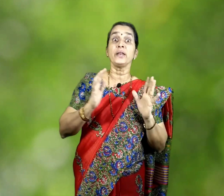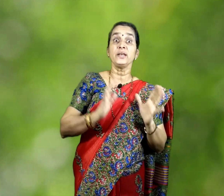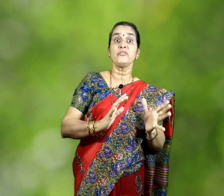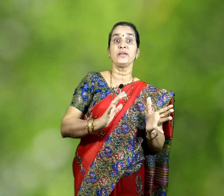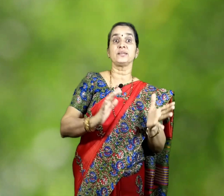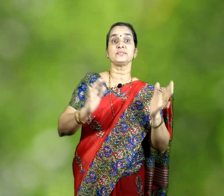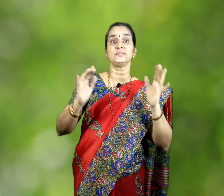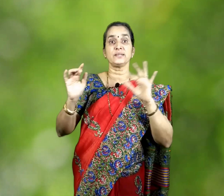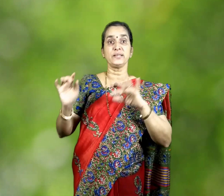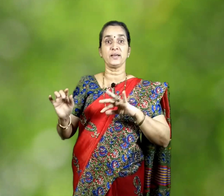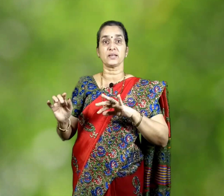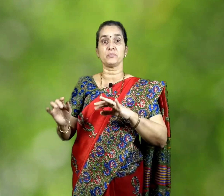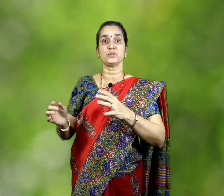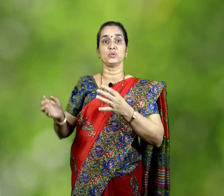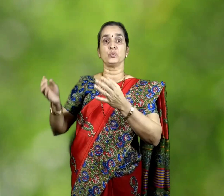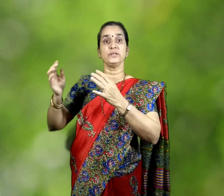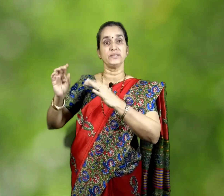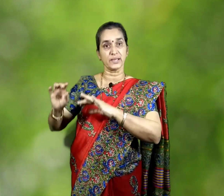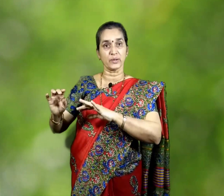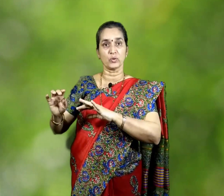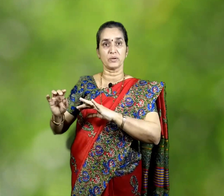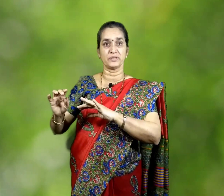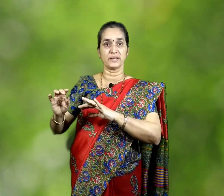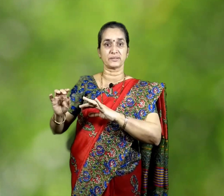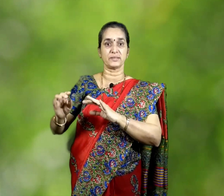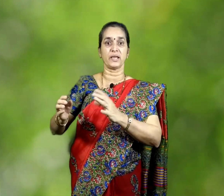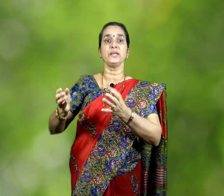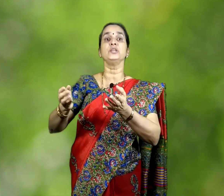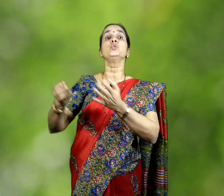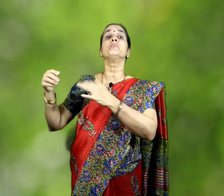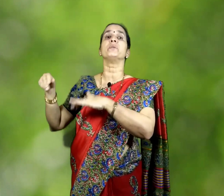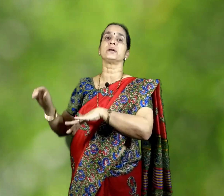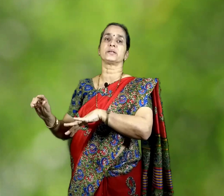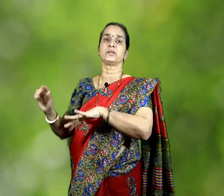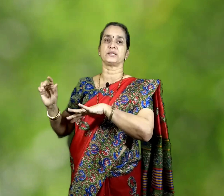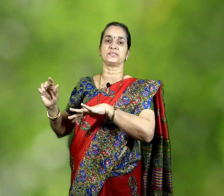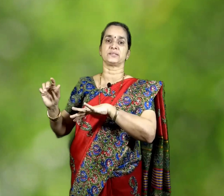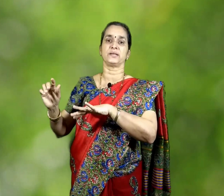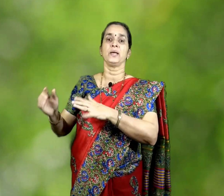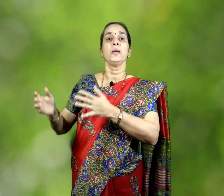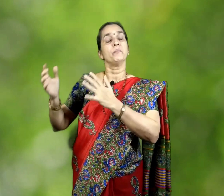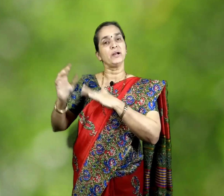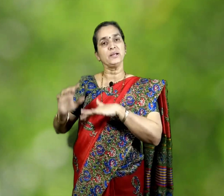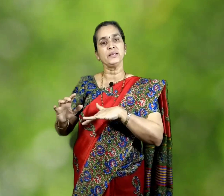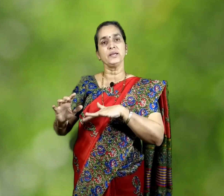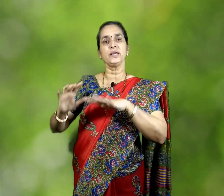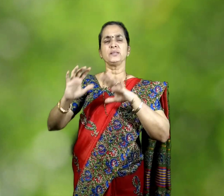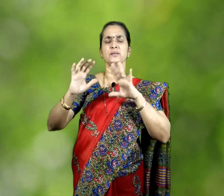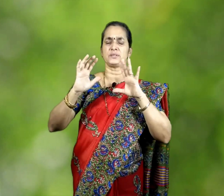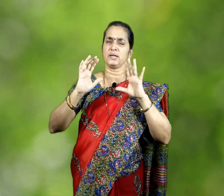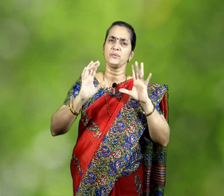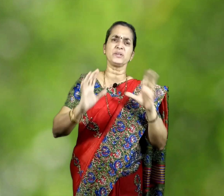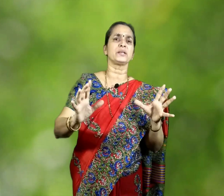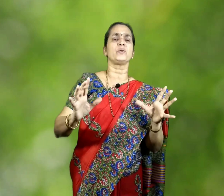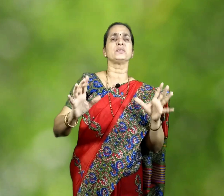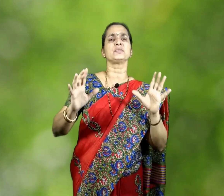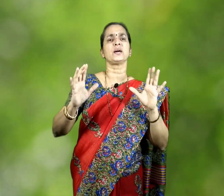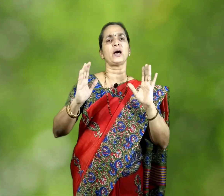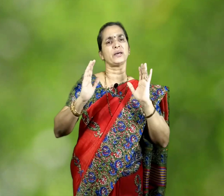This virus affects Tic and Tic affects monkey with that virus Monkey then